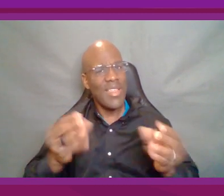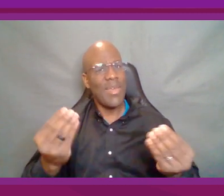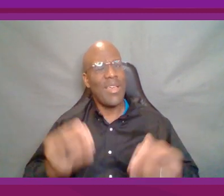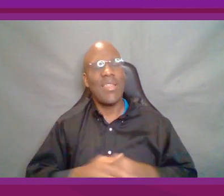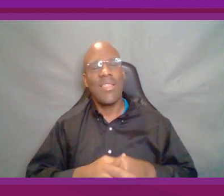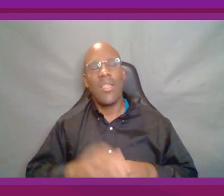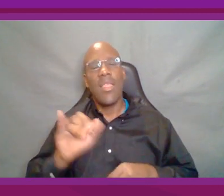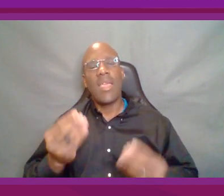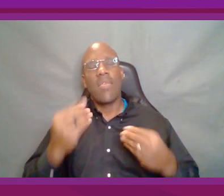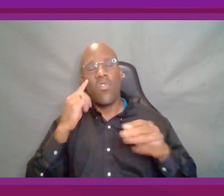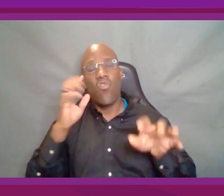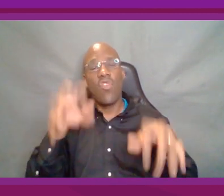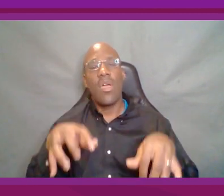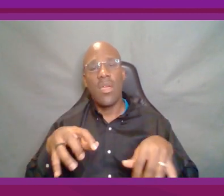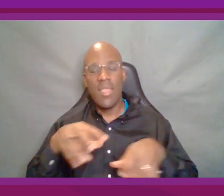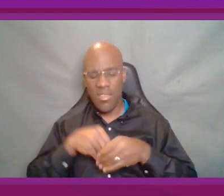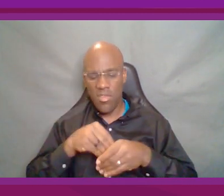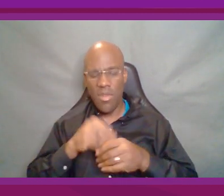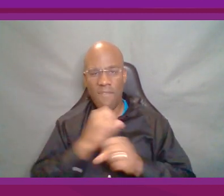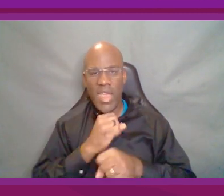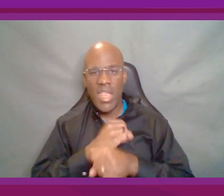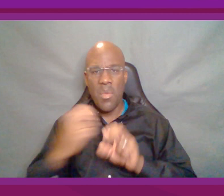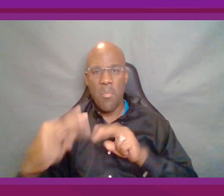shocked me is that belief structure that that internal fighting.